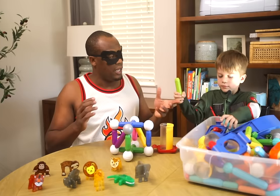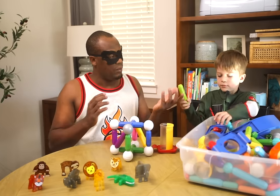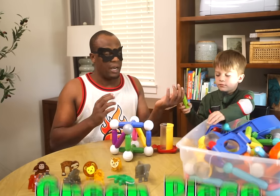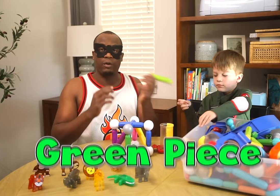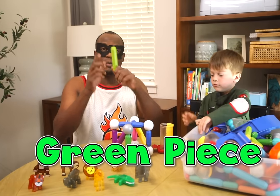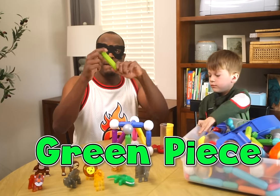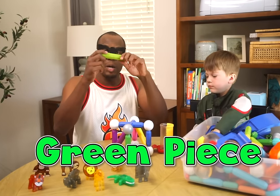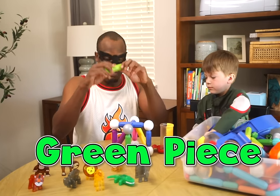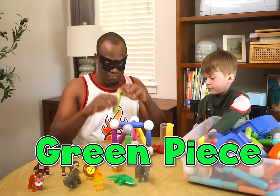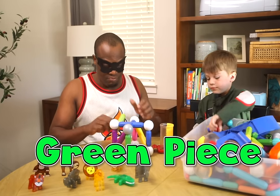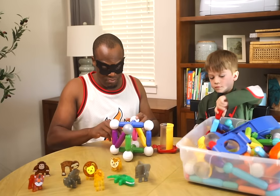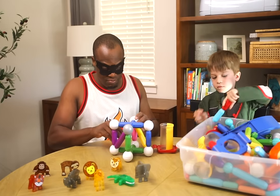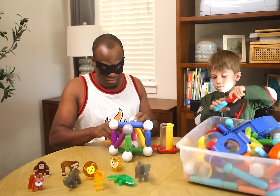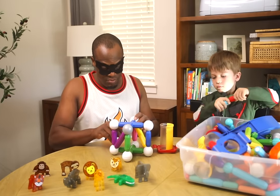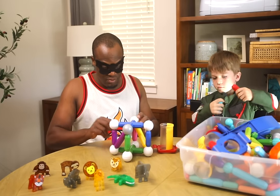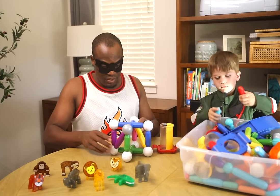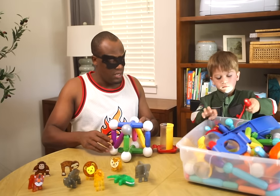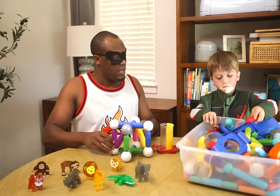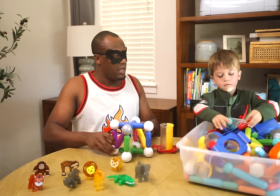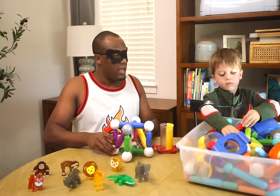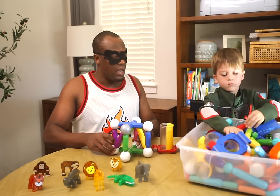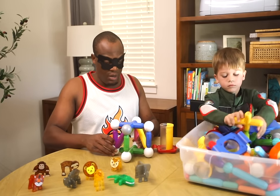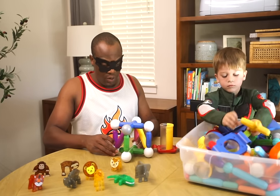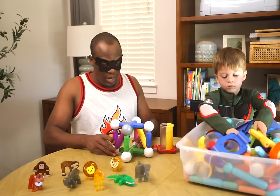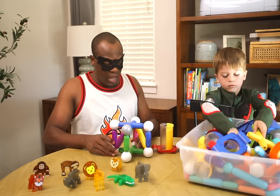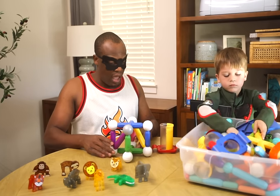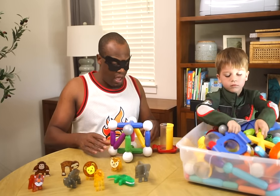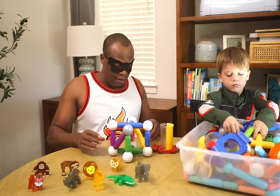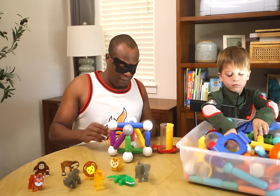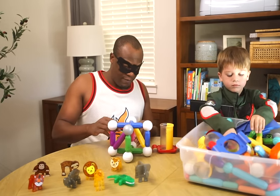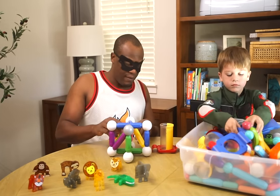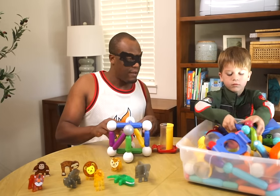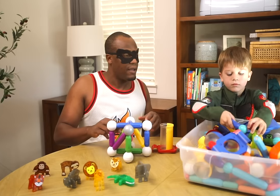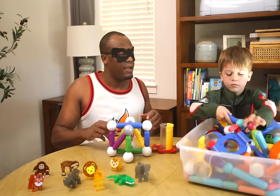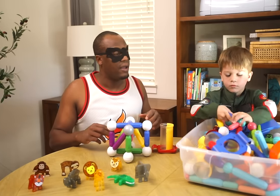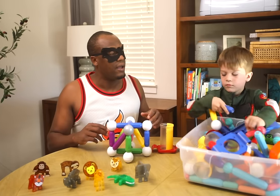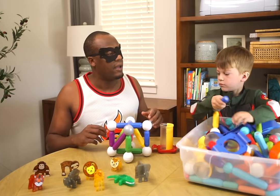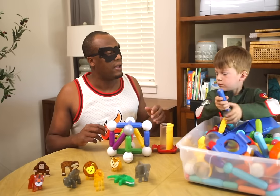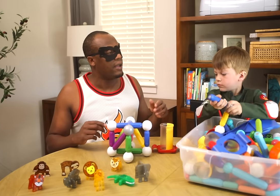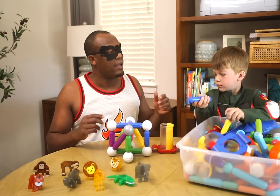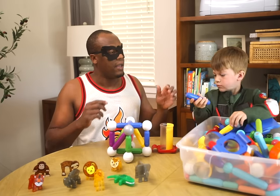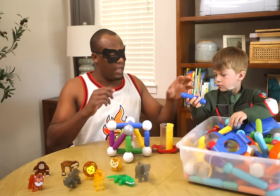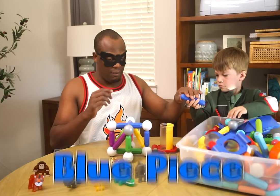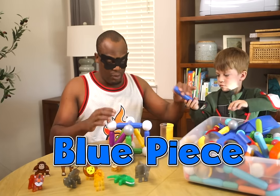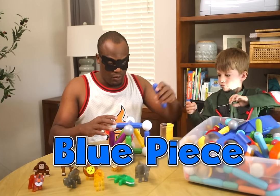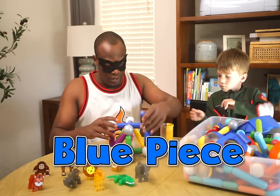Yep, we got a green one. Boop. And we have a blue one.